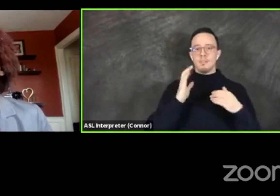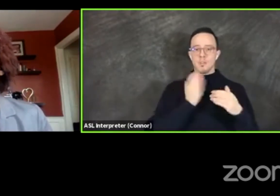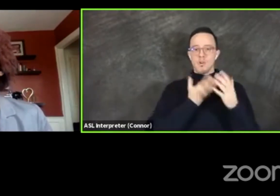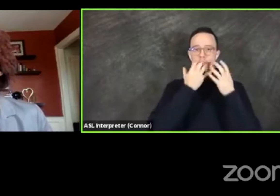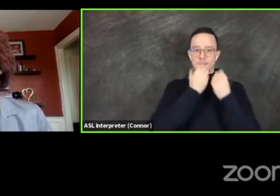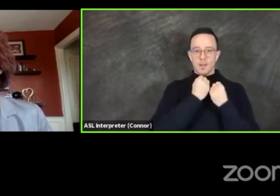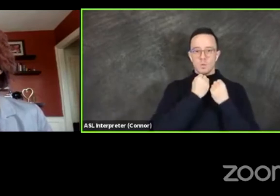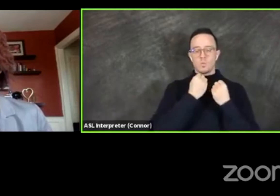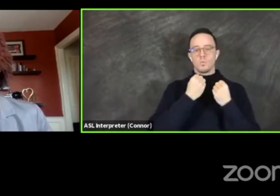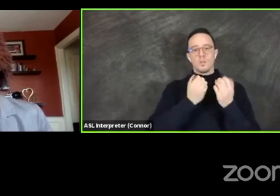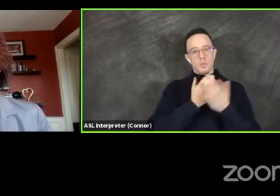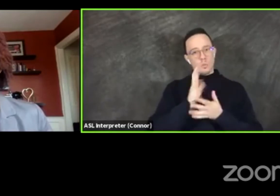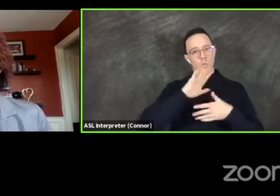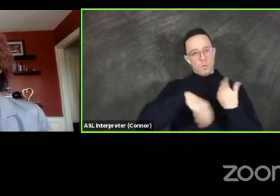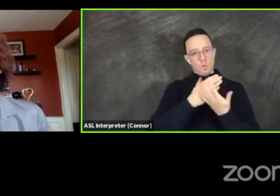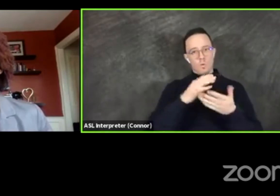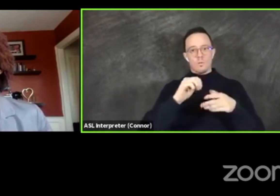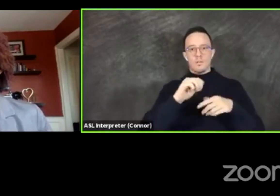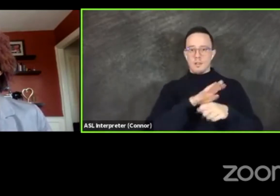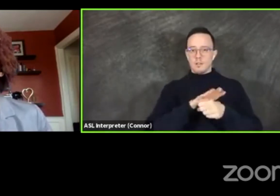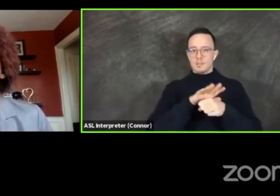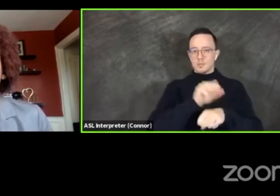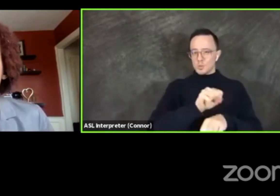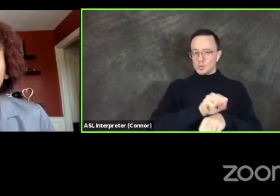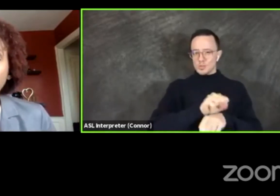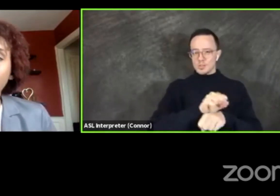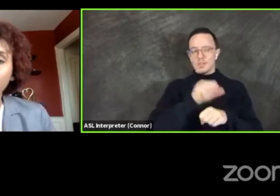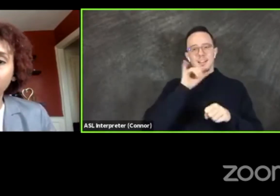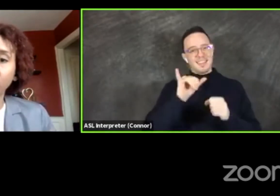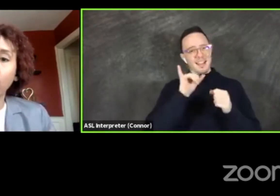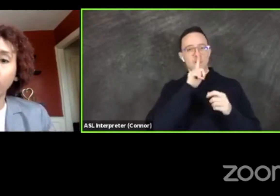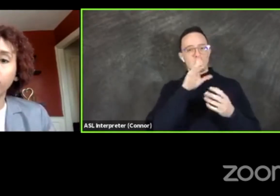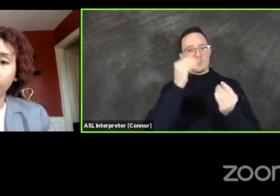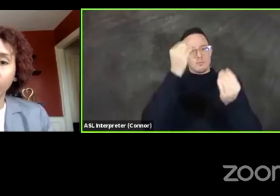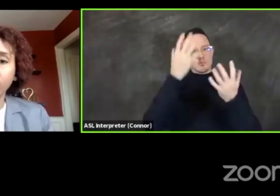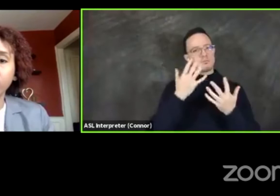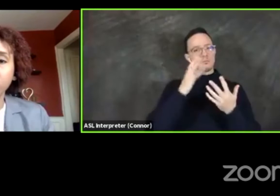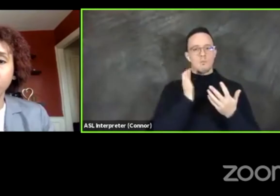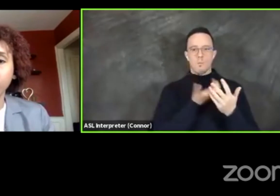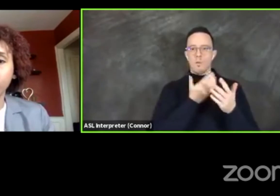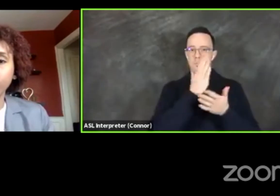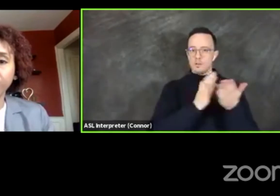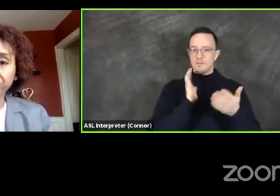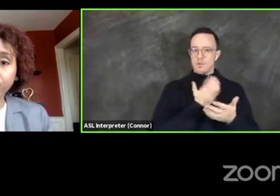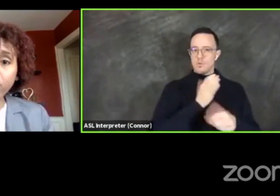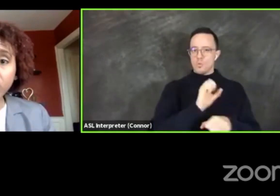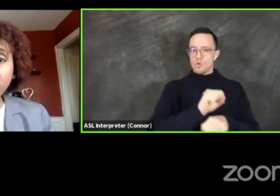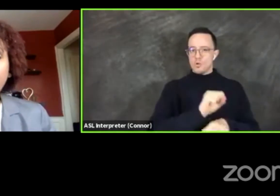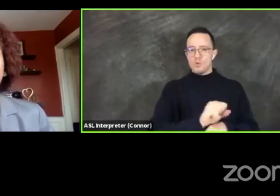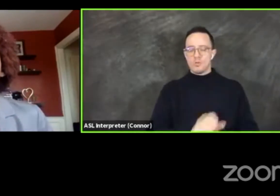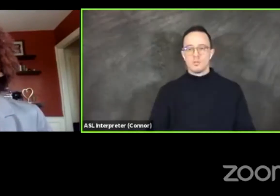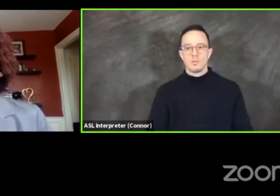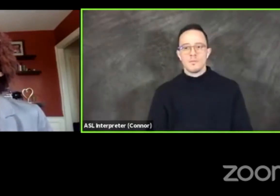TASK FORCE AND INFORMS ALL ASPECTS OF OUR WORK IN ALL PROGRAM AREAS.